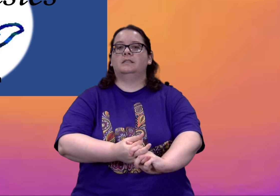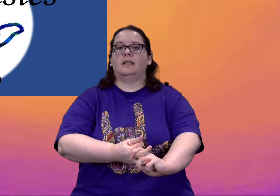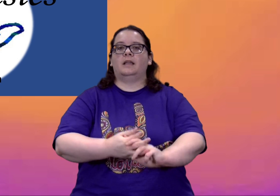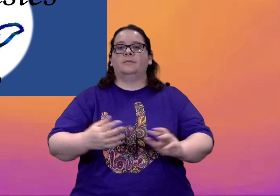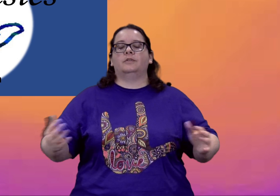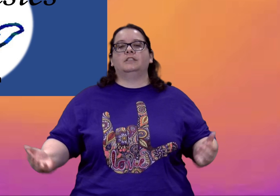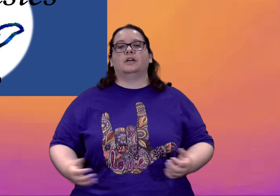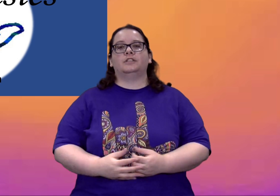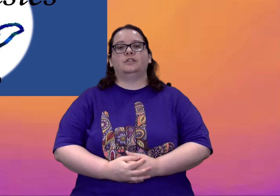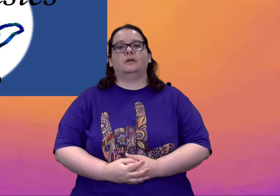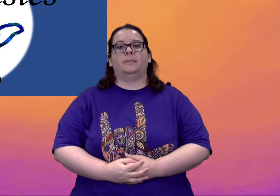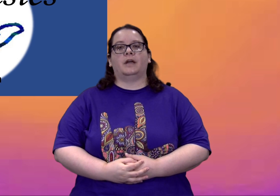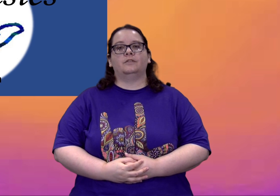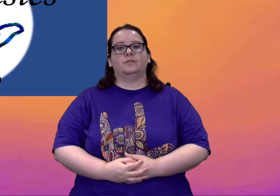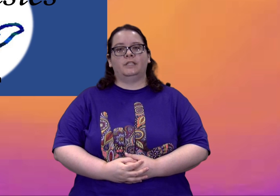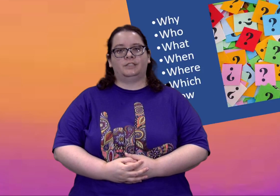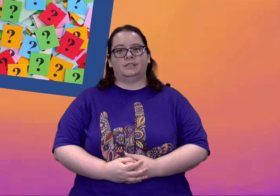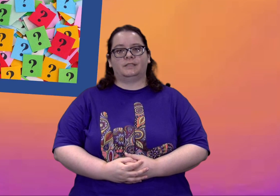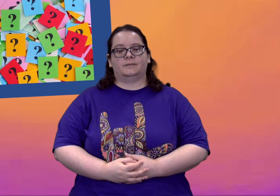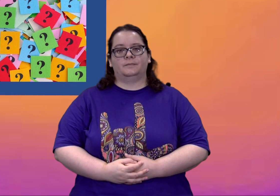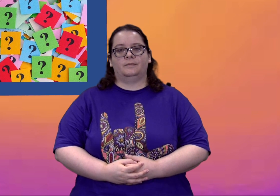today I'm going to talk to you about questions.